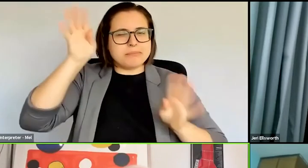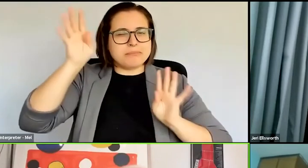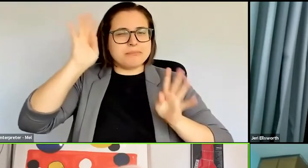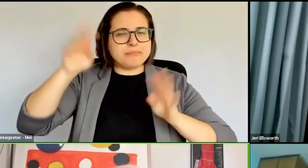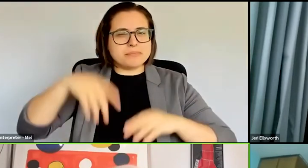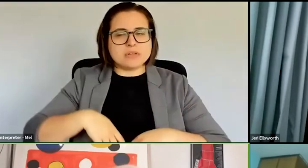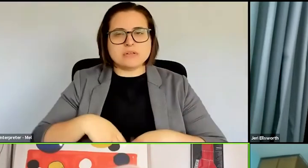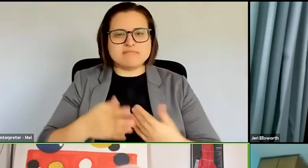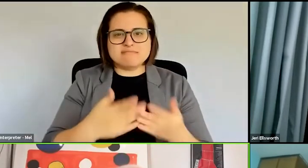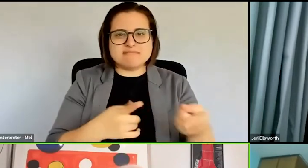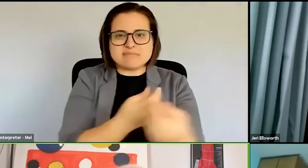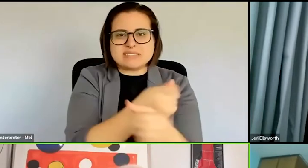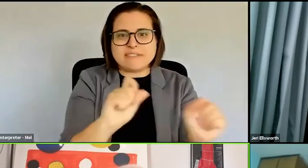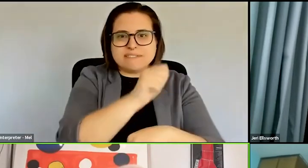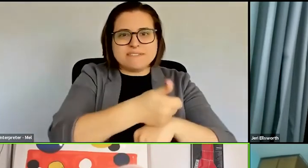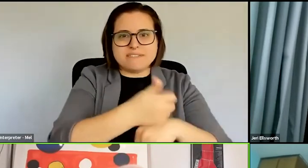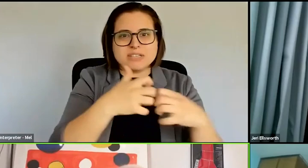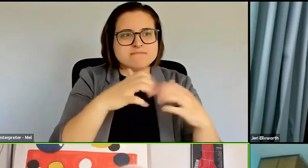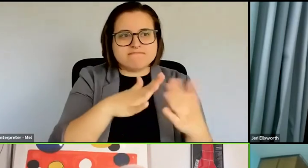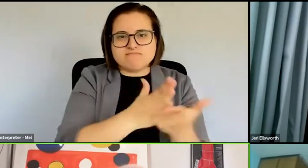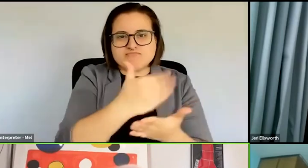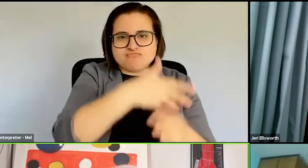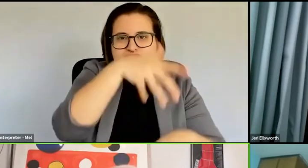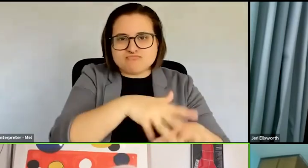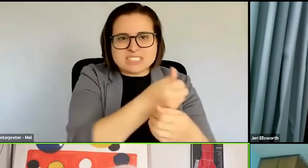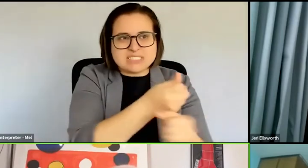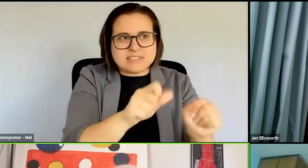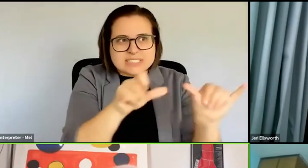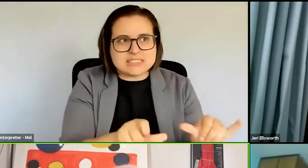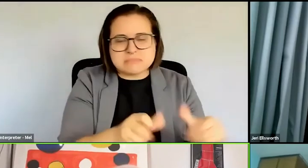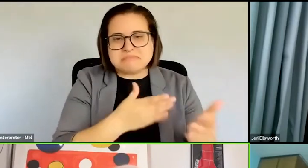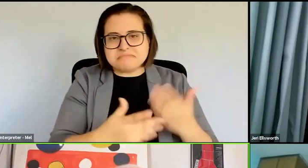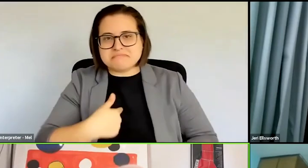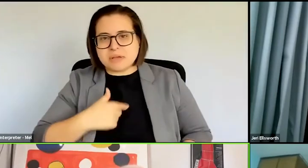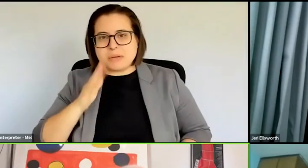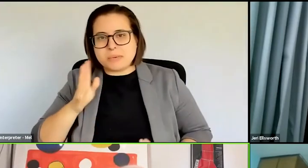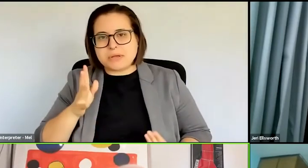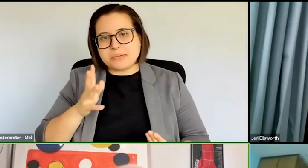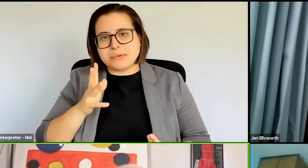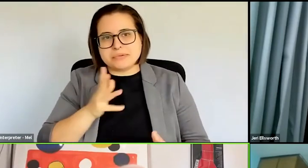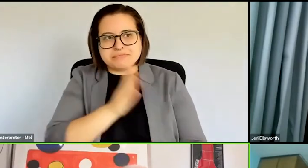and at a certain point you say I will implement draconian measures that prevent you from doing it,